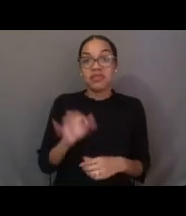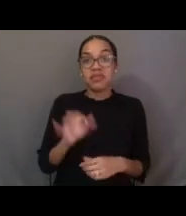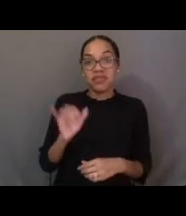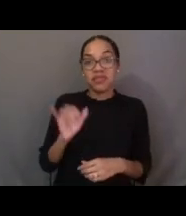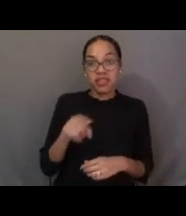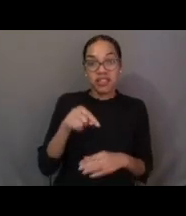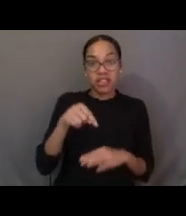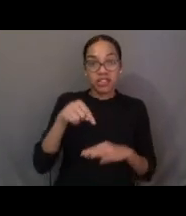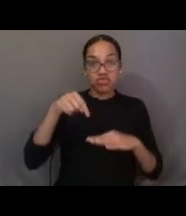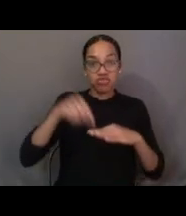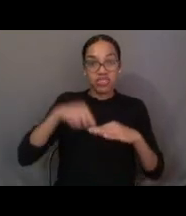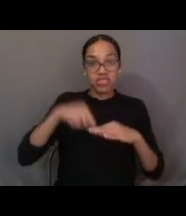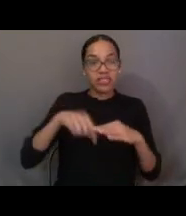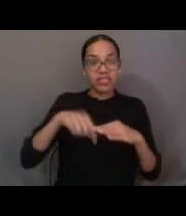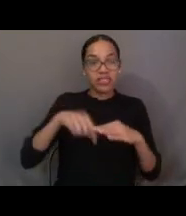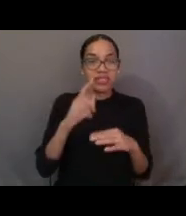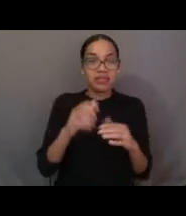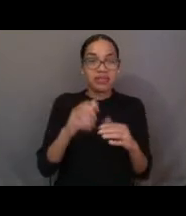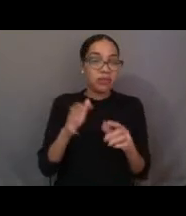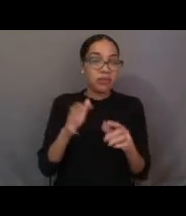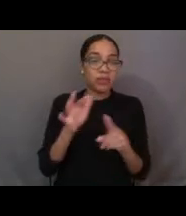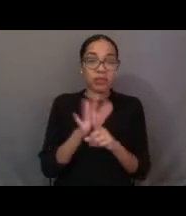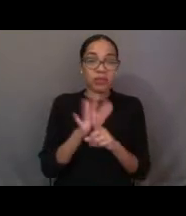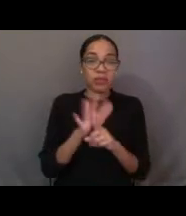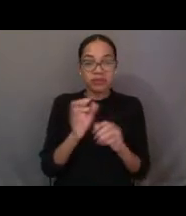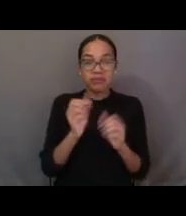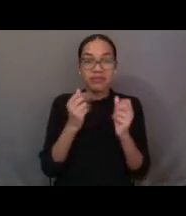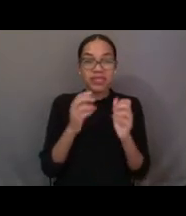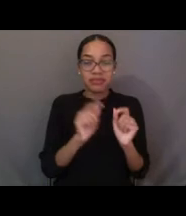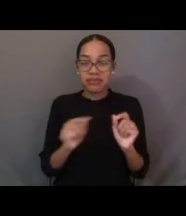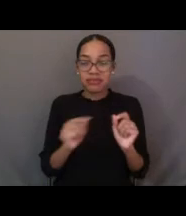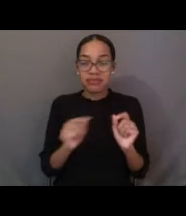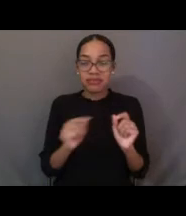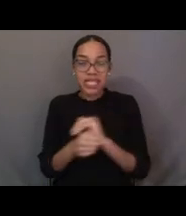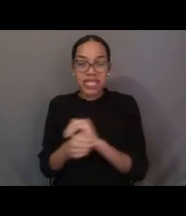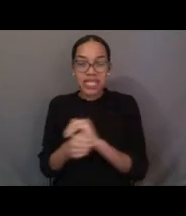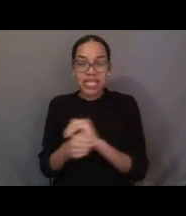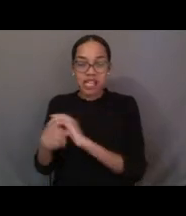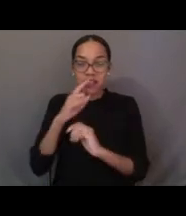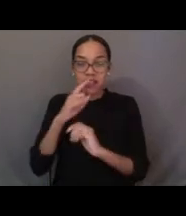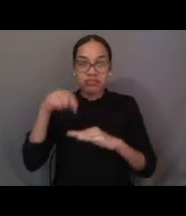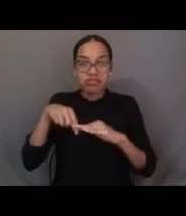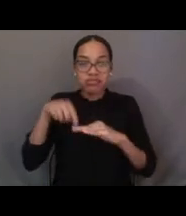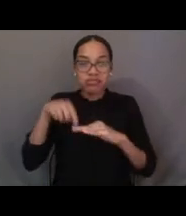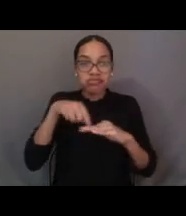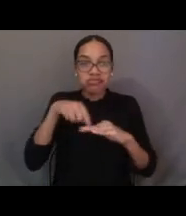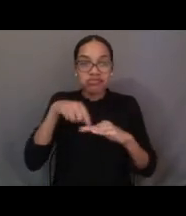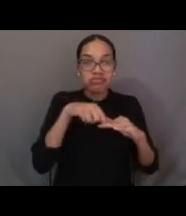we have around here on oysters, even though they're very small animal themselves.